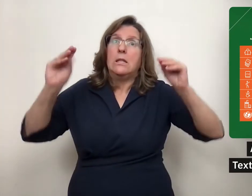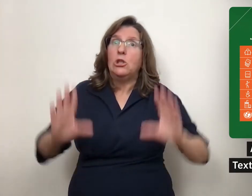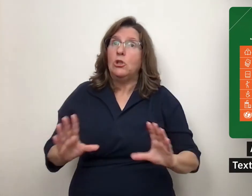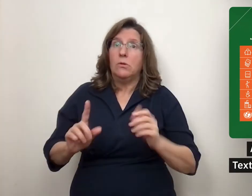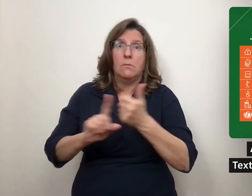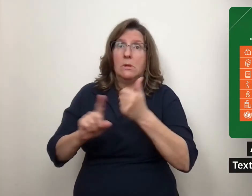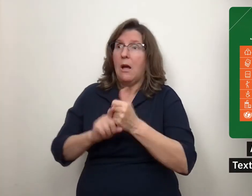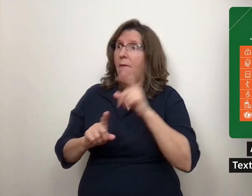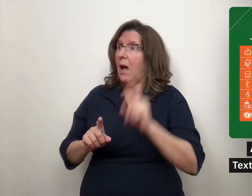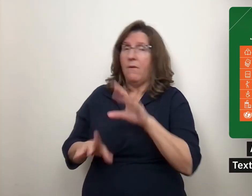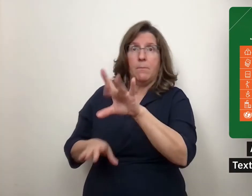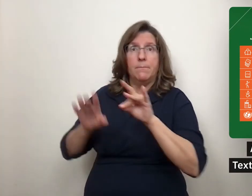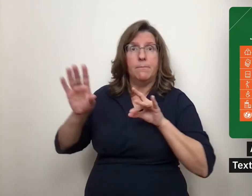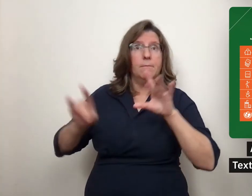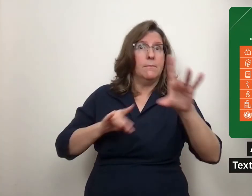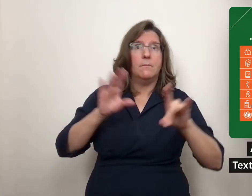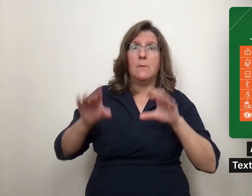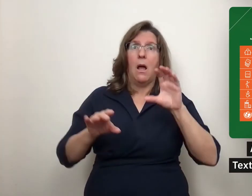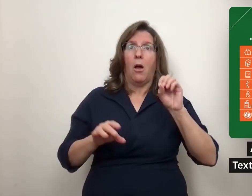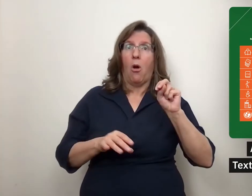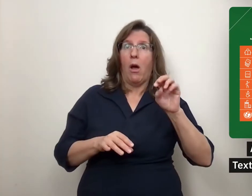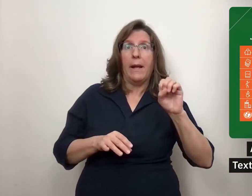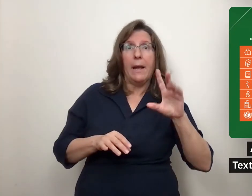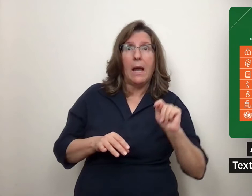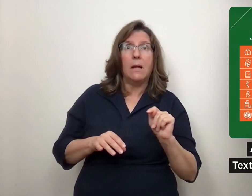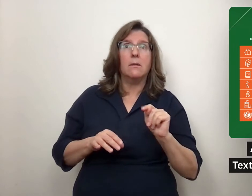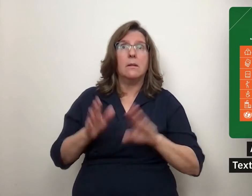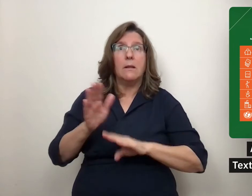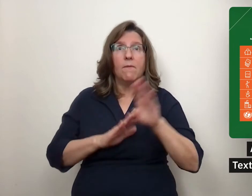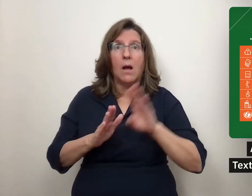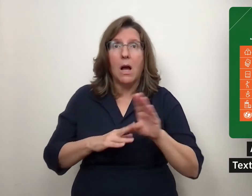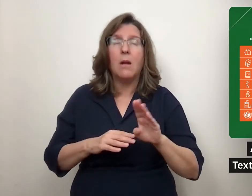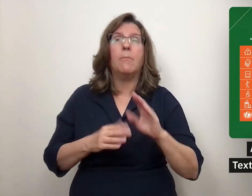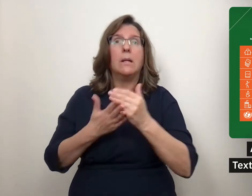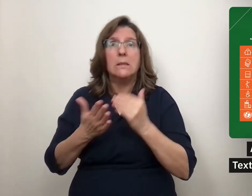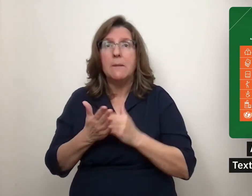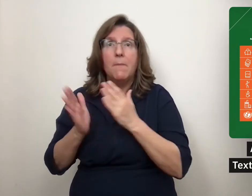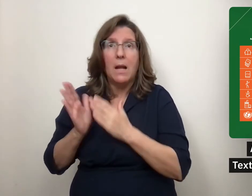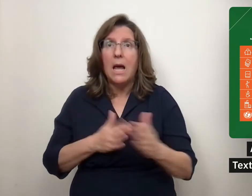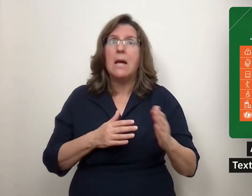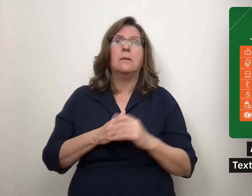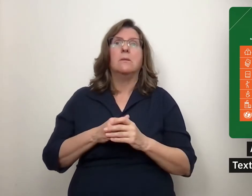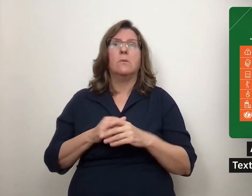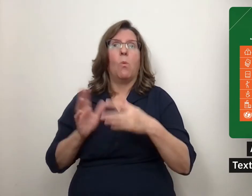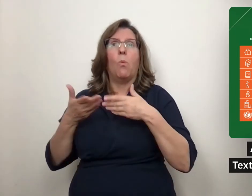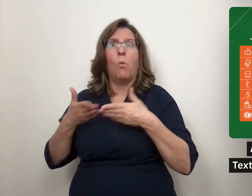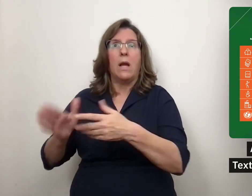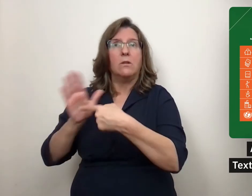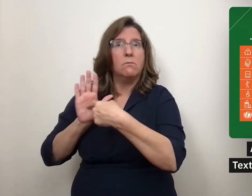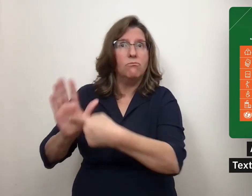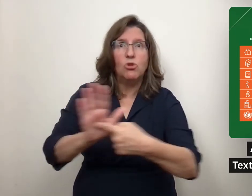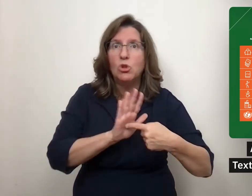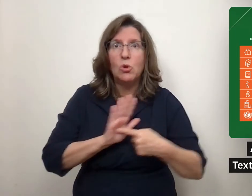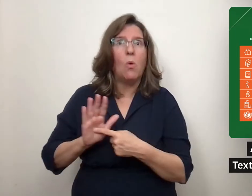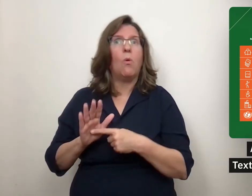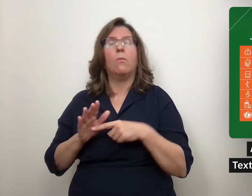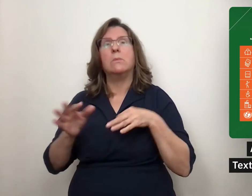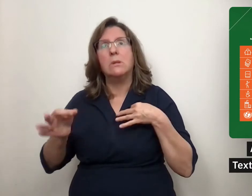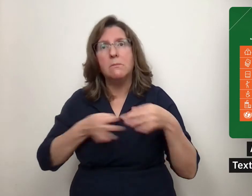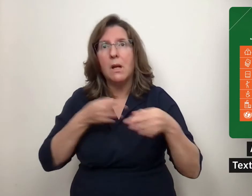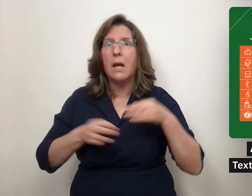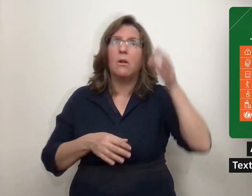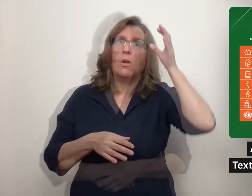Teachers curate the materials, design and plan the lessons and teach the material.